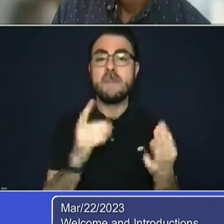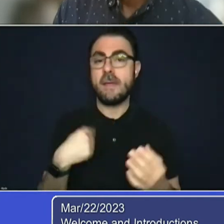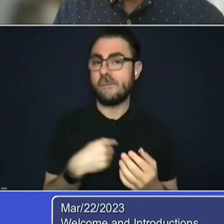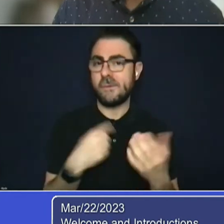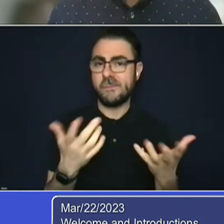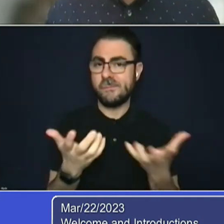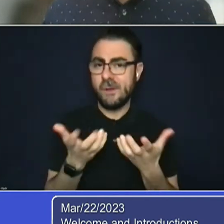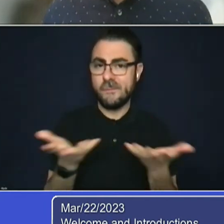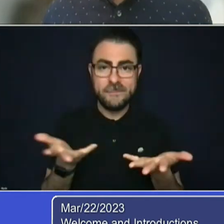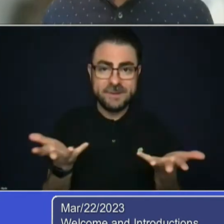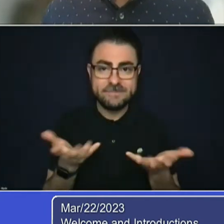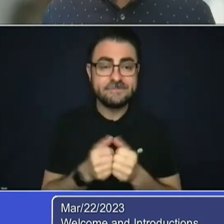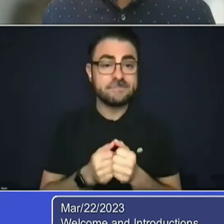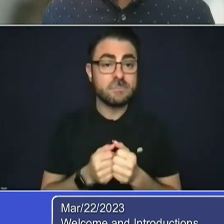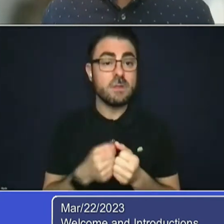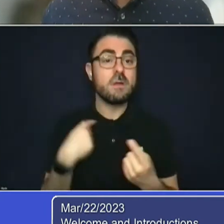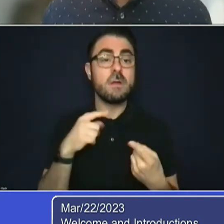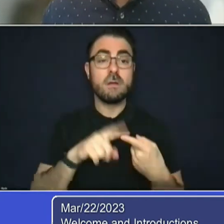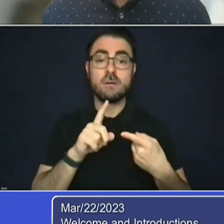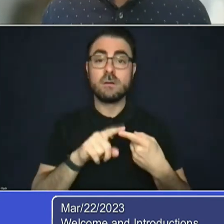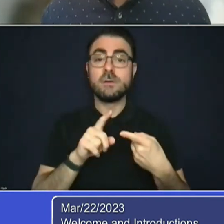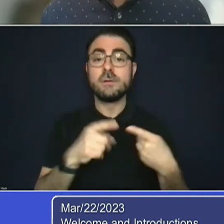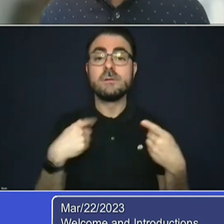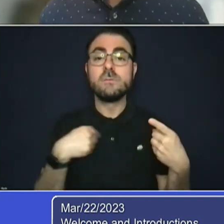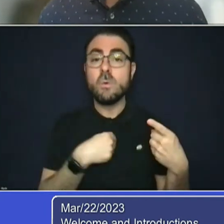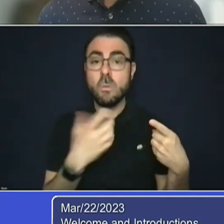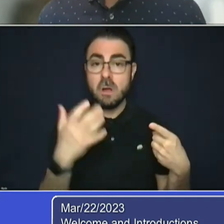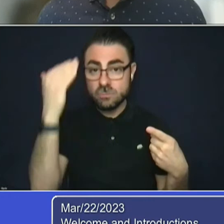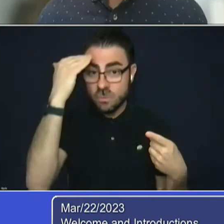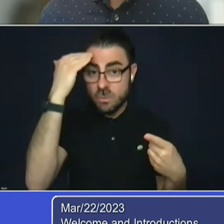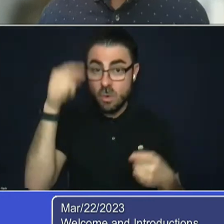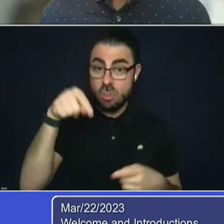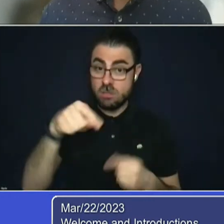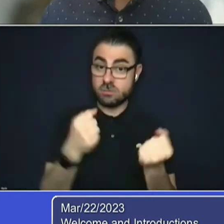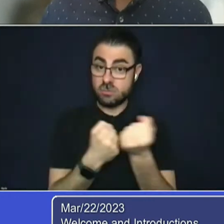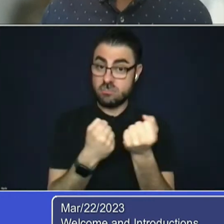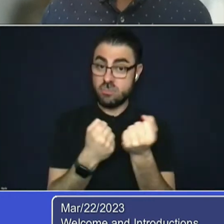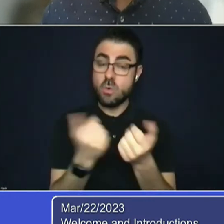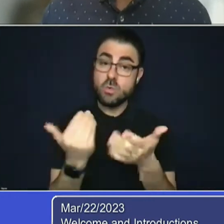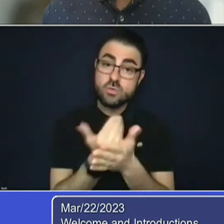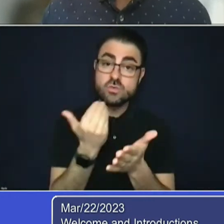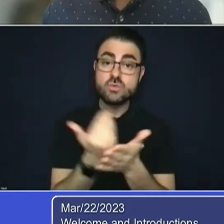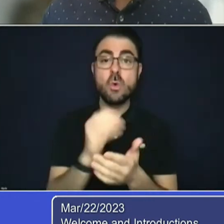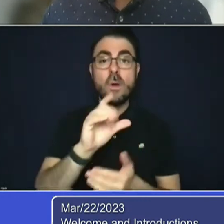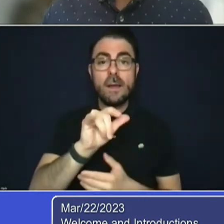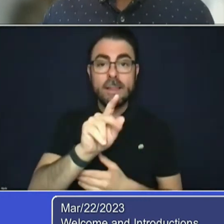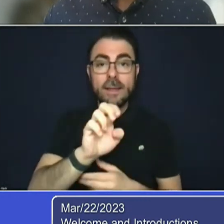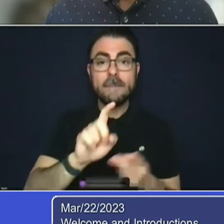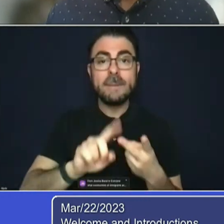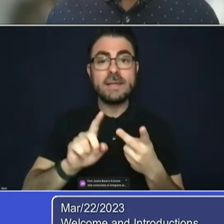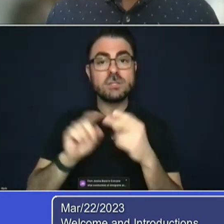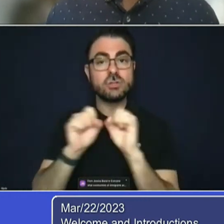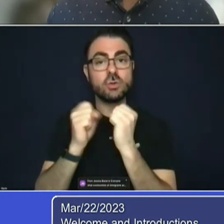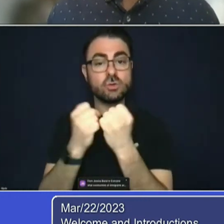WE'RE LOOKING FOR FROM YOU. ONE, WE WANT TO KNOW, DOES THIS